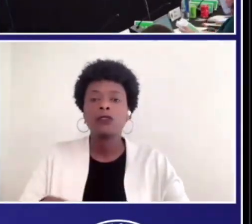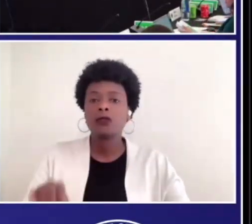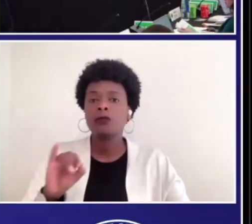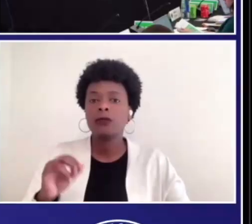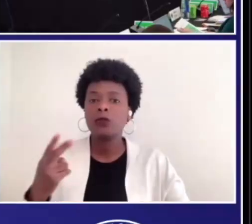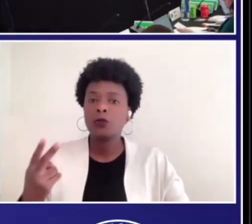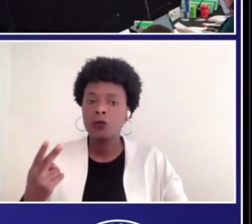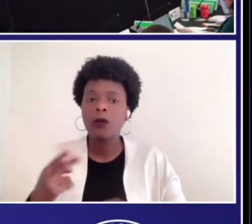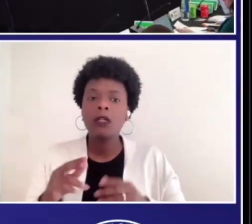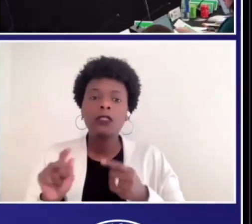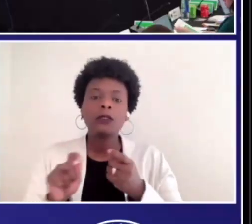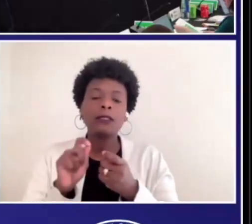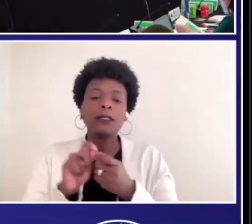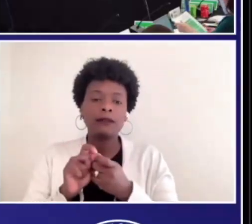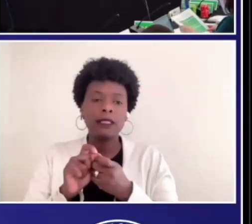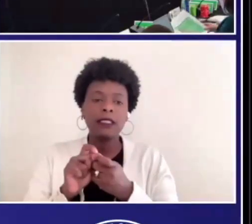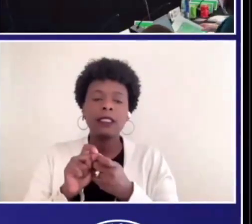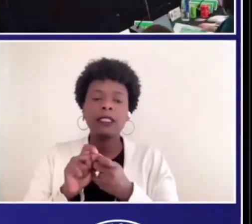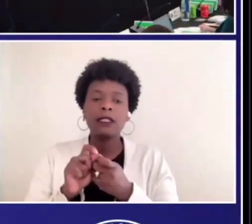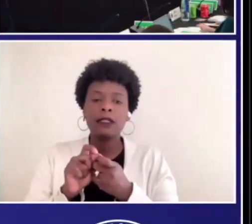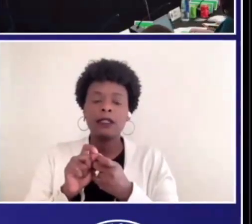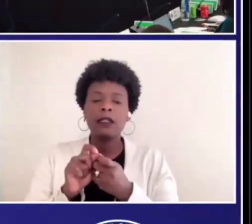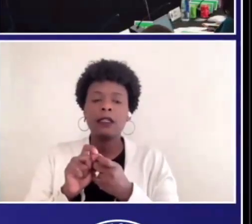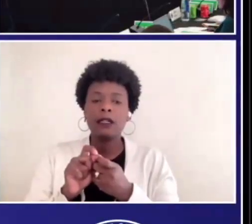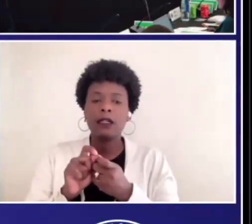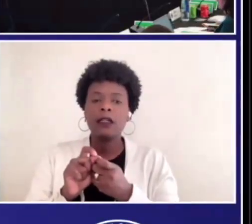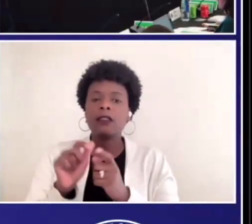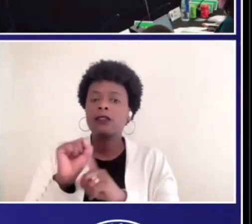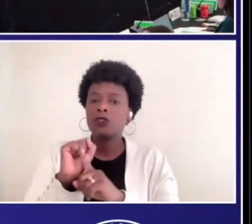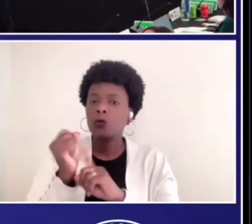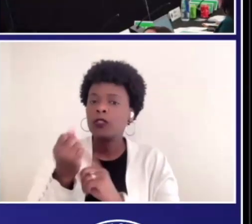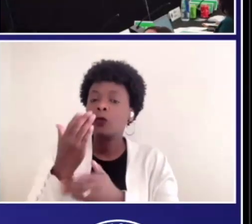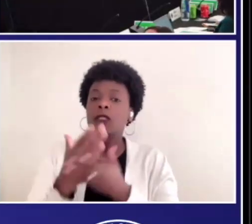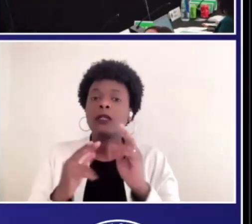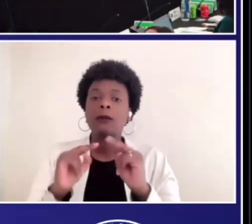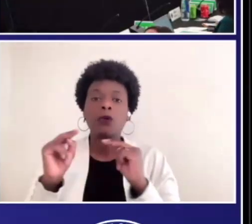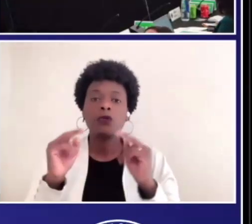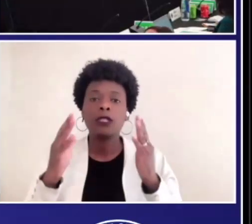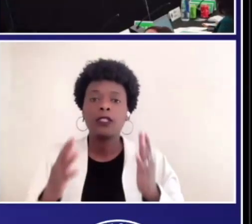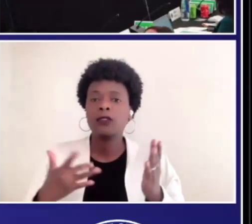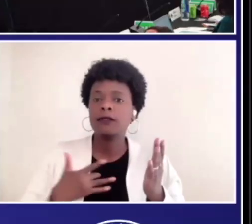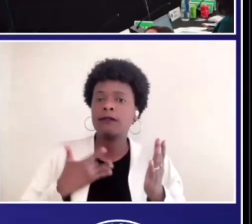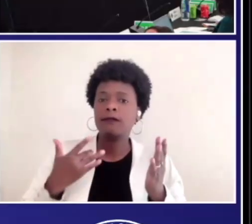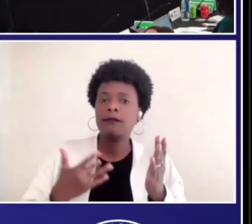Specifically, we heard instances where some negotiators felt that by delineating that